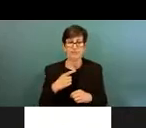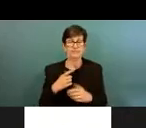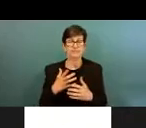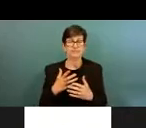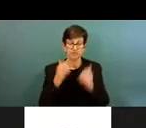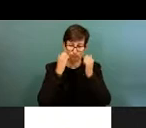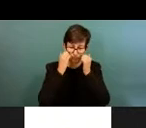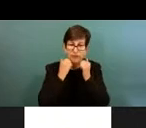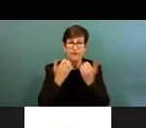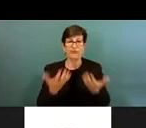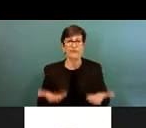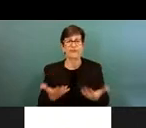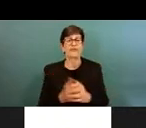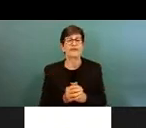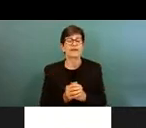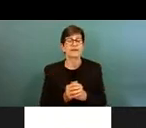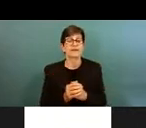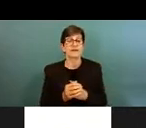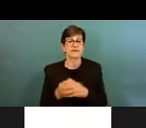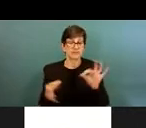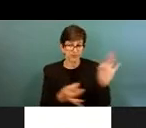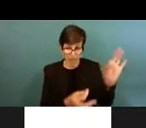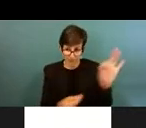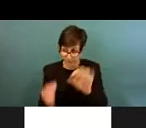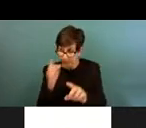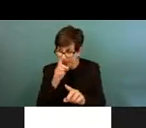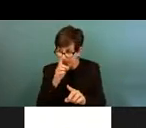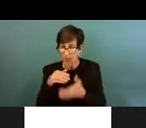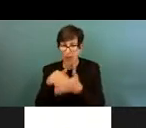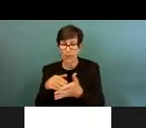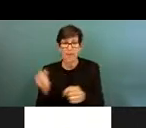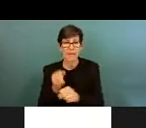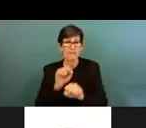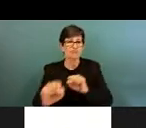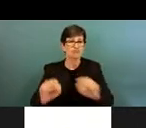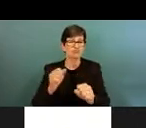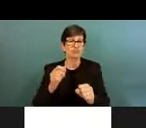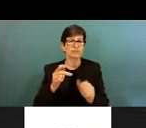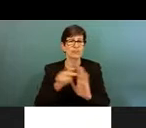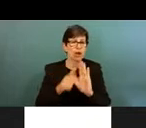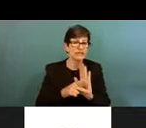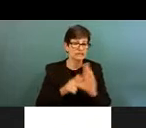... evidence-base for policy, for research, for better practice in relation to improving